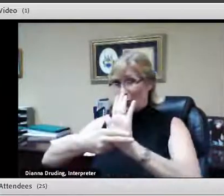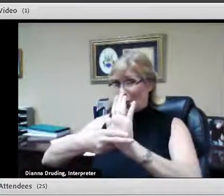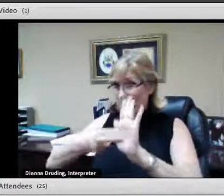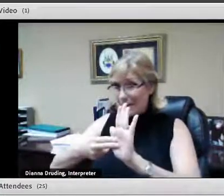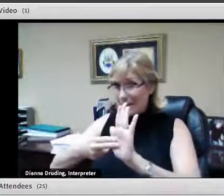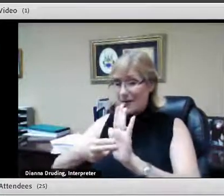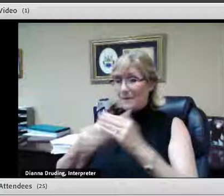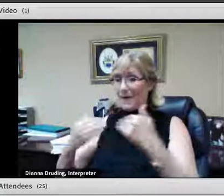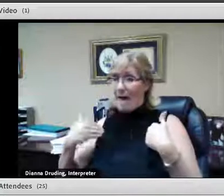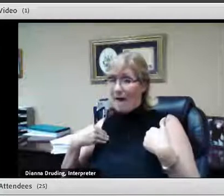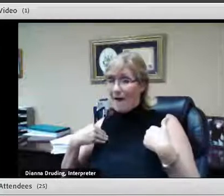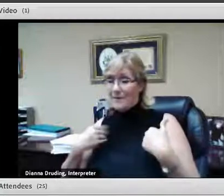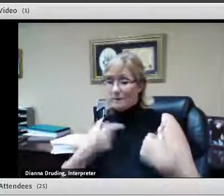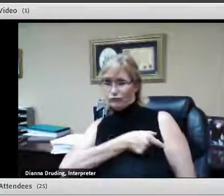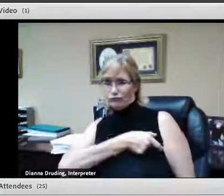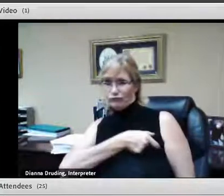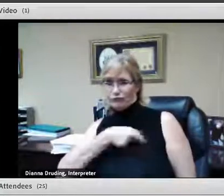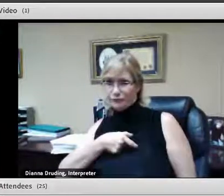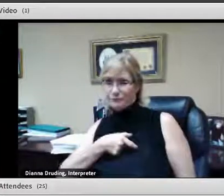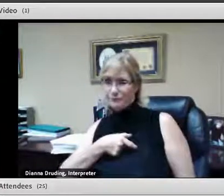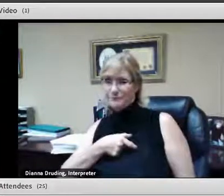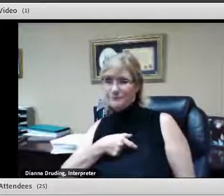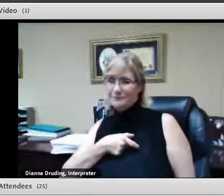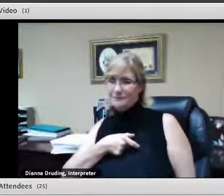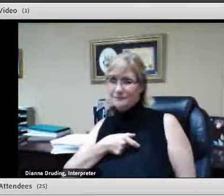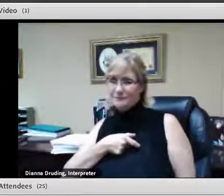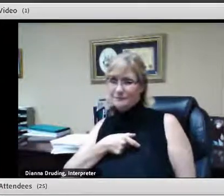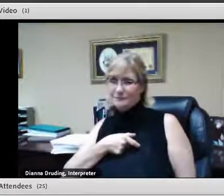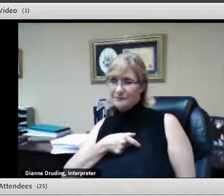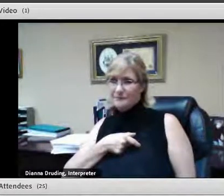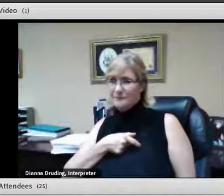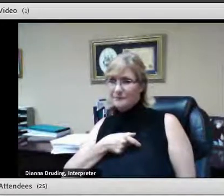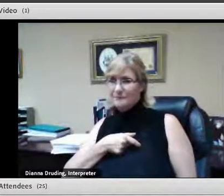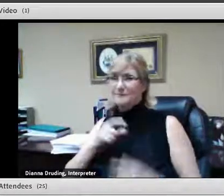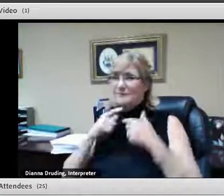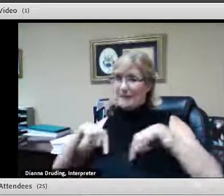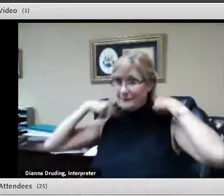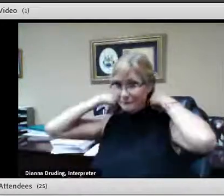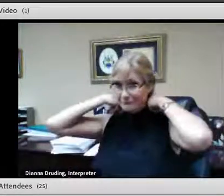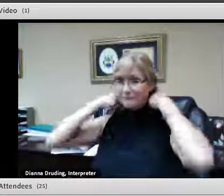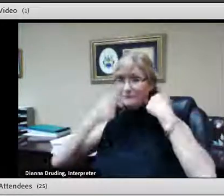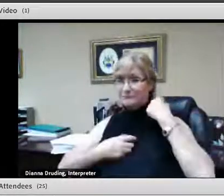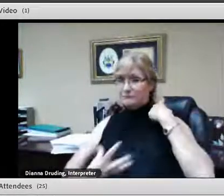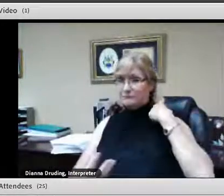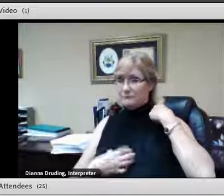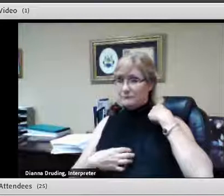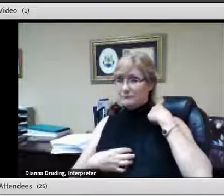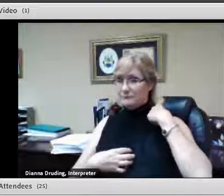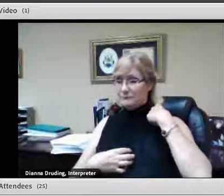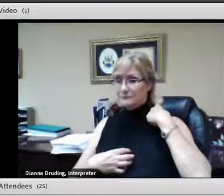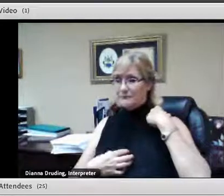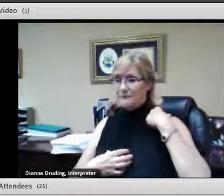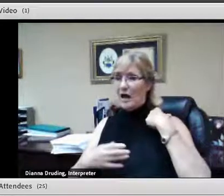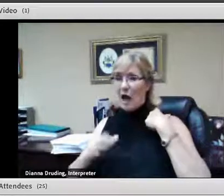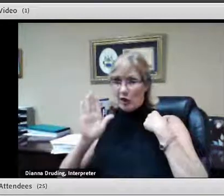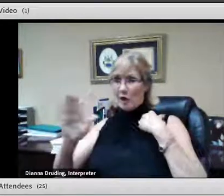Have them wear, like, a name tag. Have them wear a little necklace that has their particular category